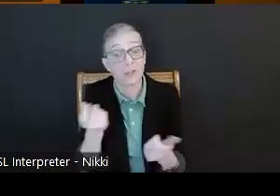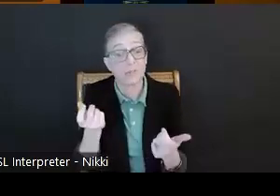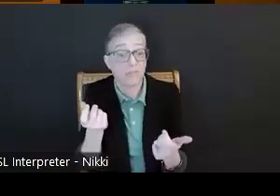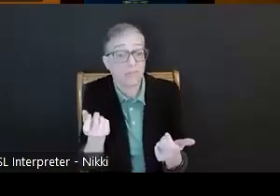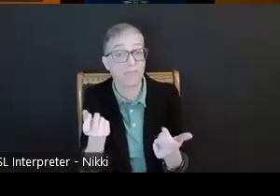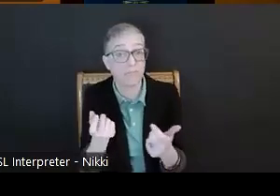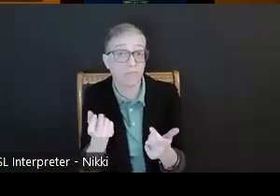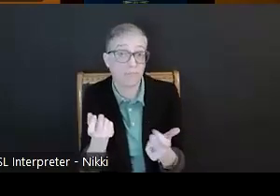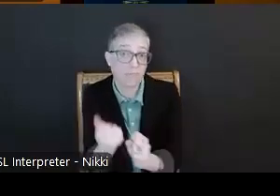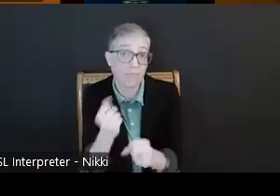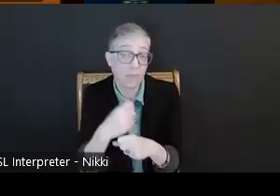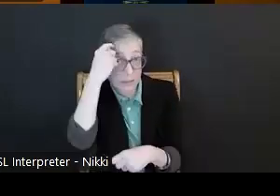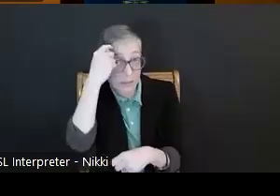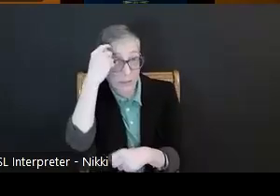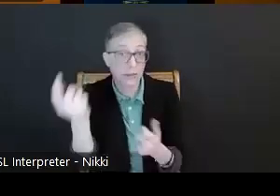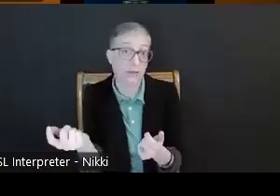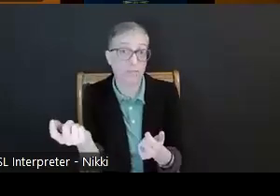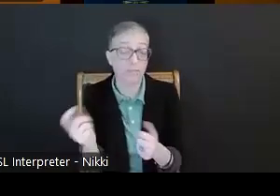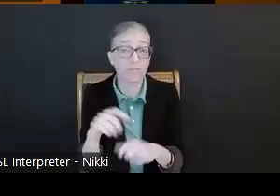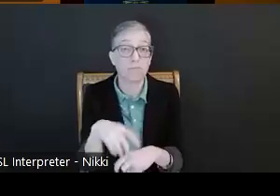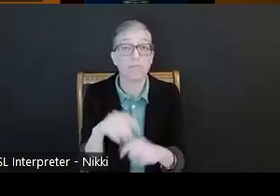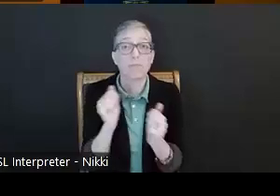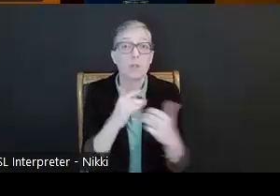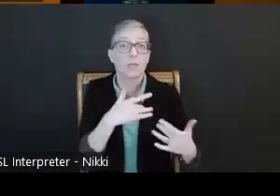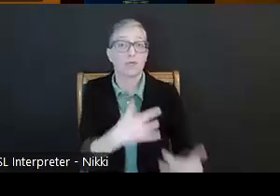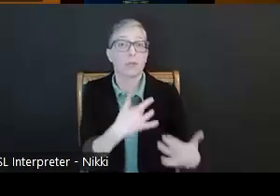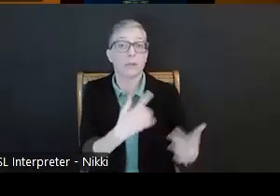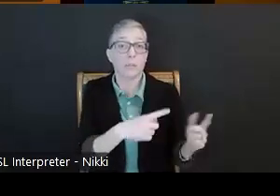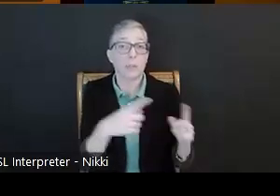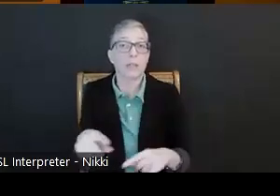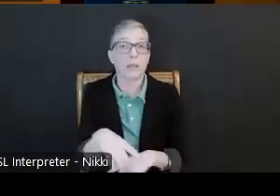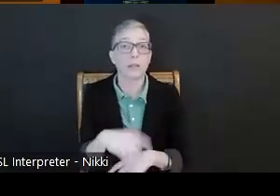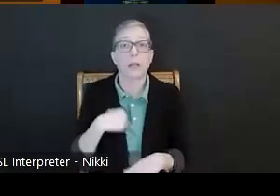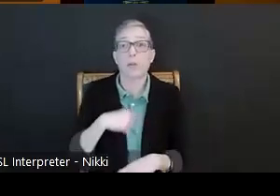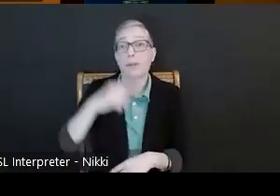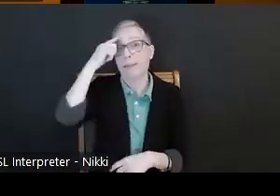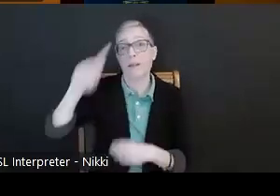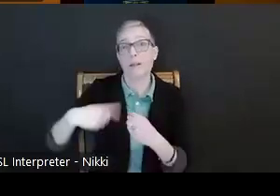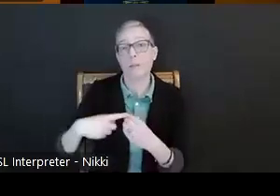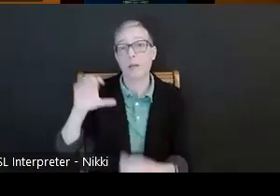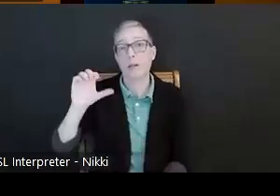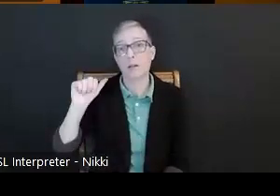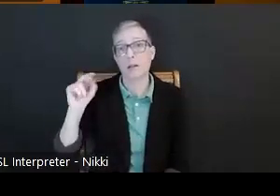think about cancer and in the context of of This Life review study older adults and aging virtual